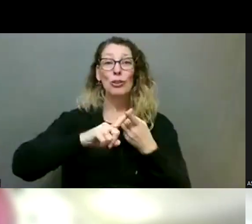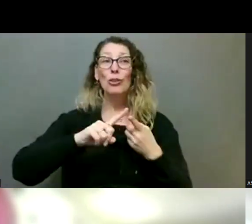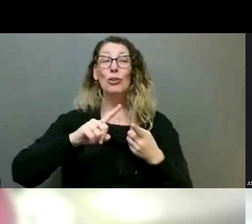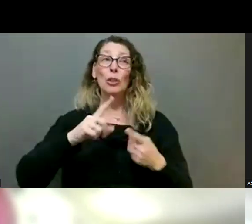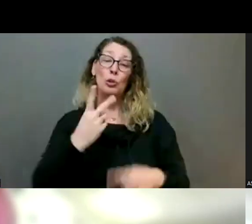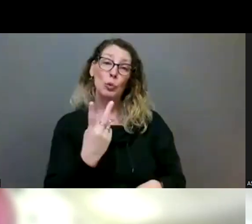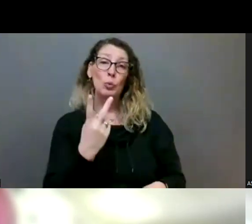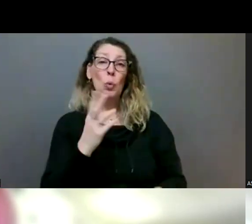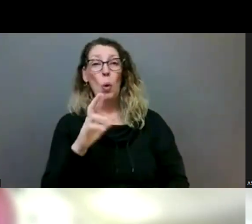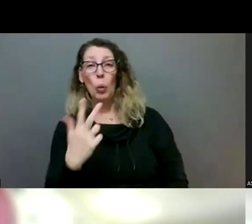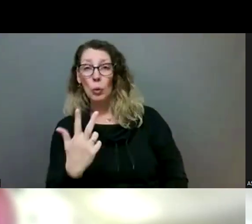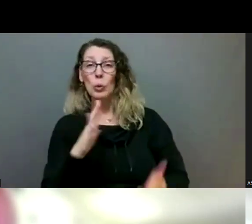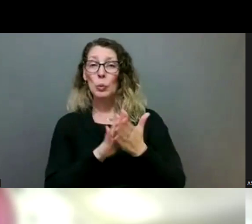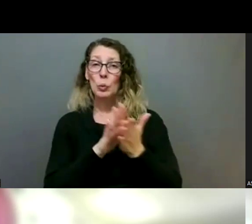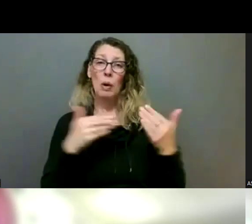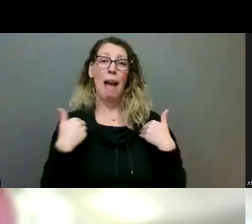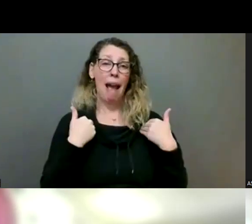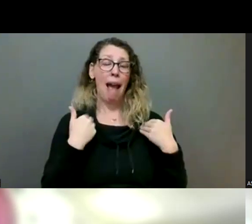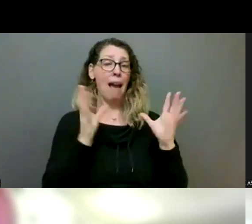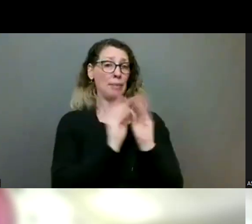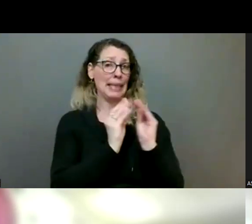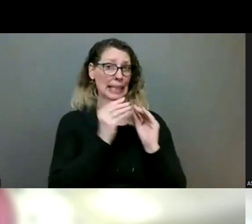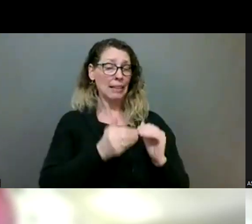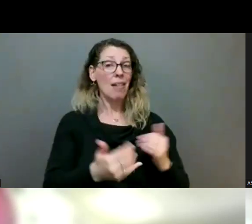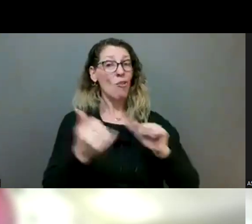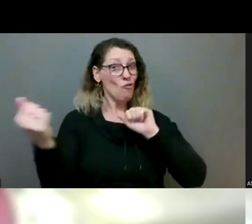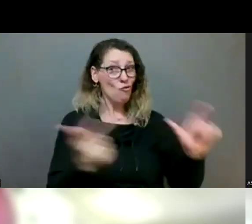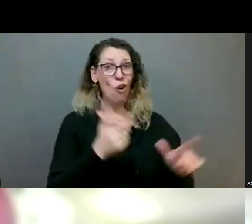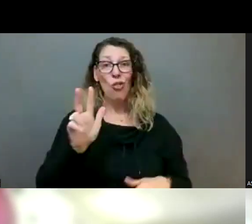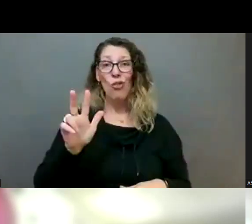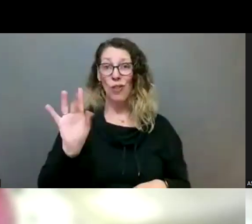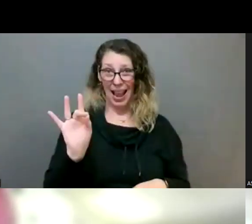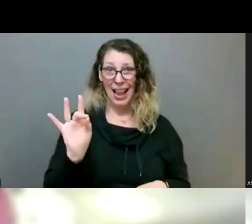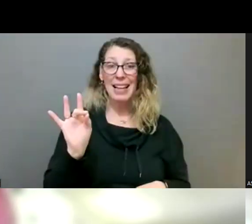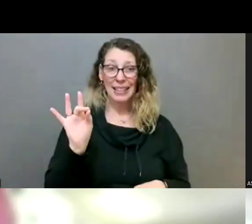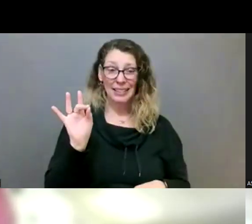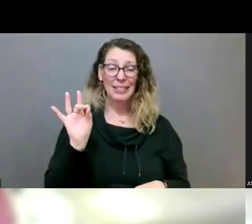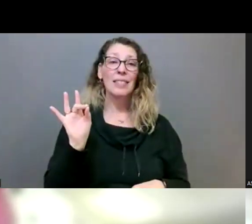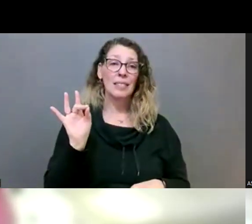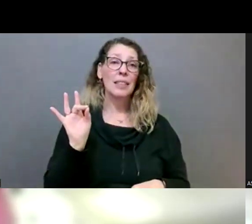meetings regularly about attendance to having all 38 with a structure, questions,